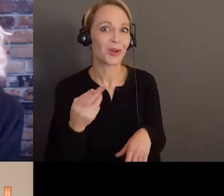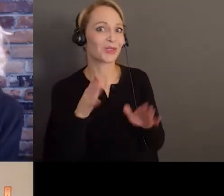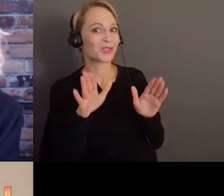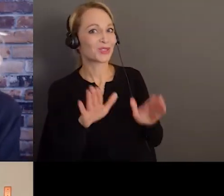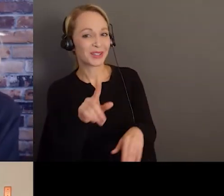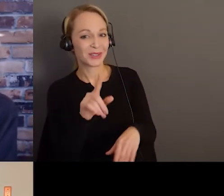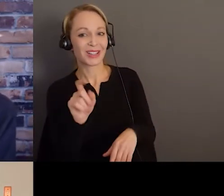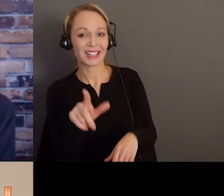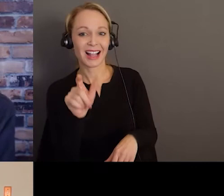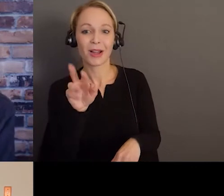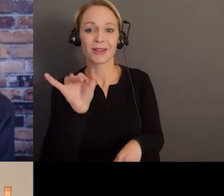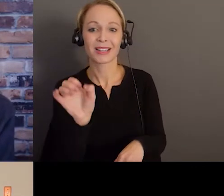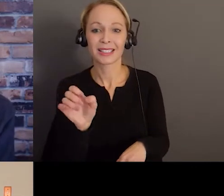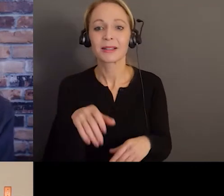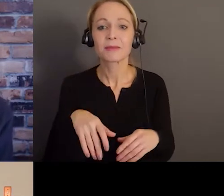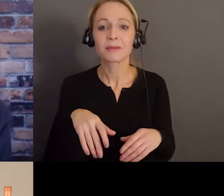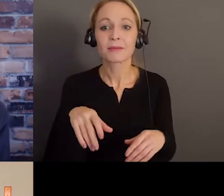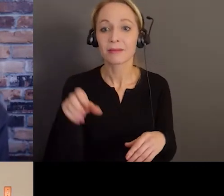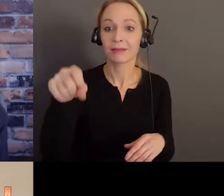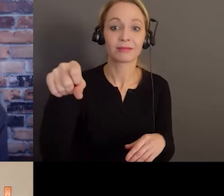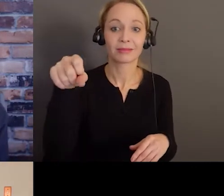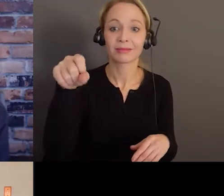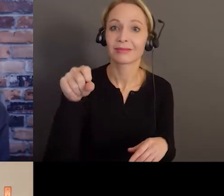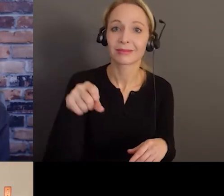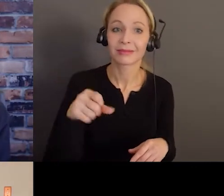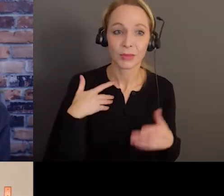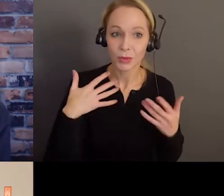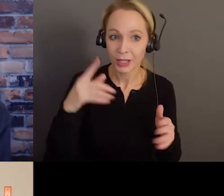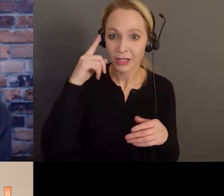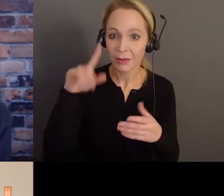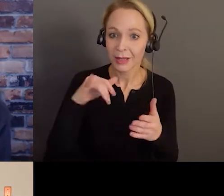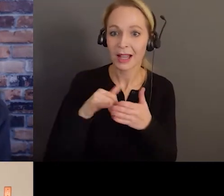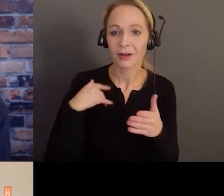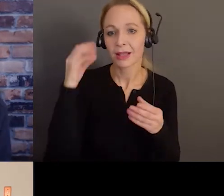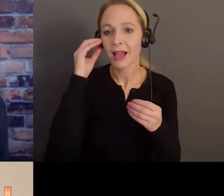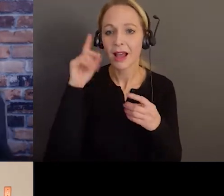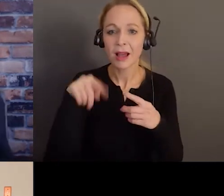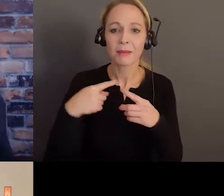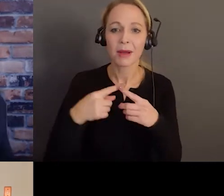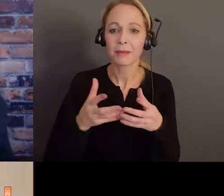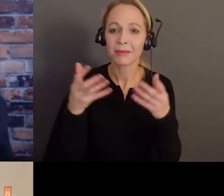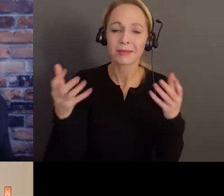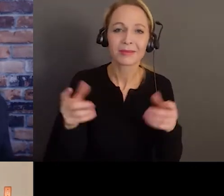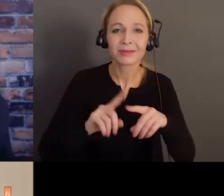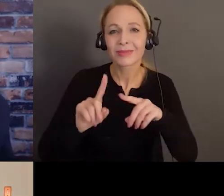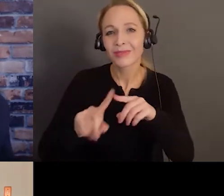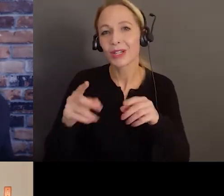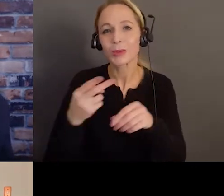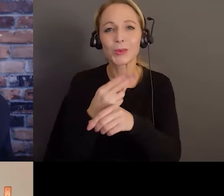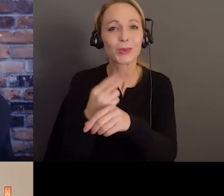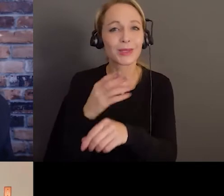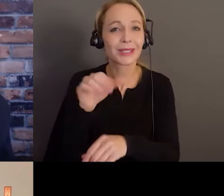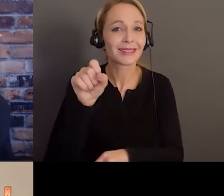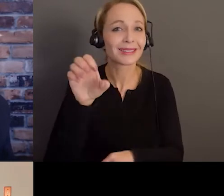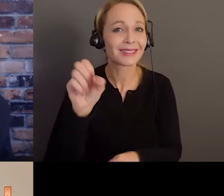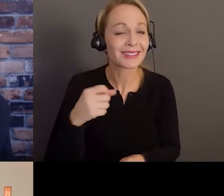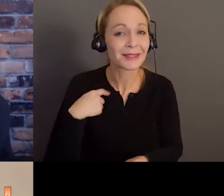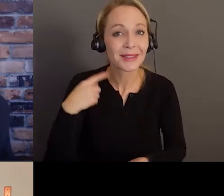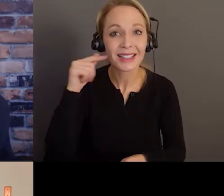SO YES, WE THOUGHT -- WE THOUGHT ABOUT A LOT OF DIFFERENT USE CASES AND FEEL THAT IT THESE TOOLS MAKE